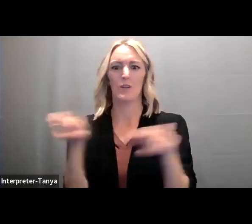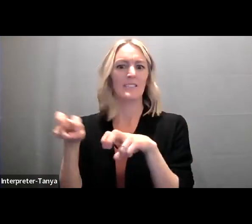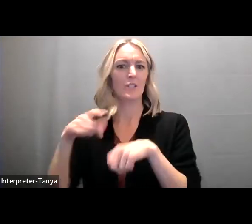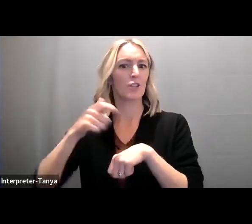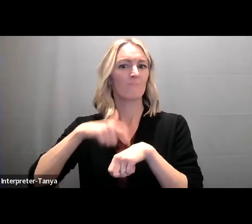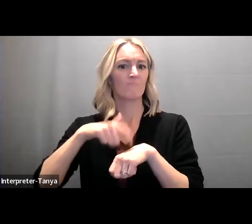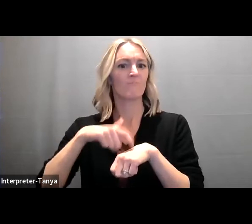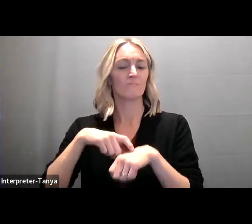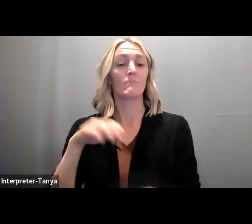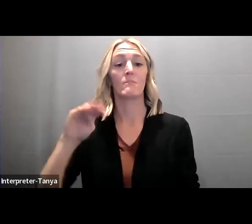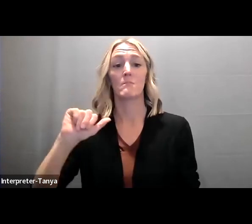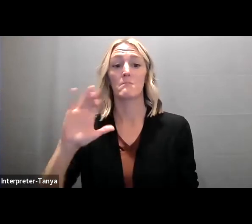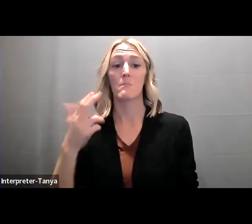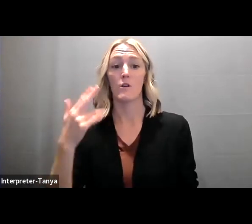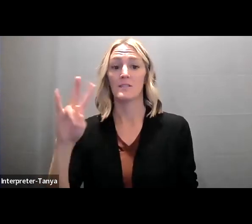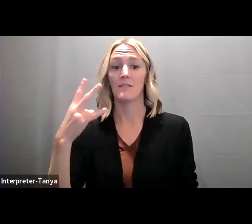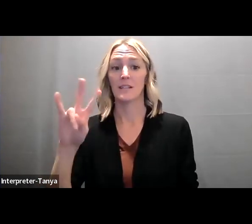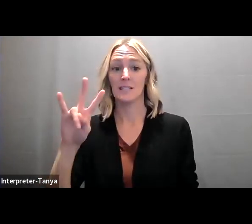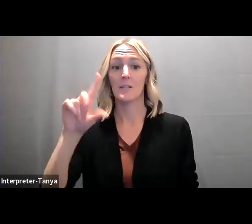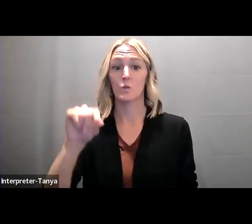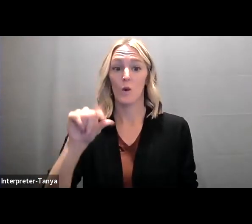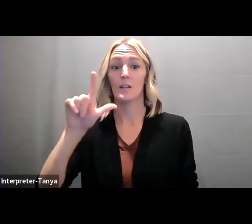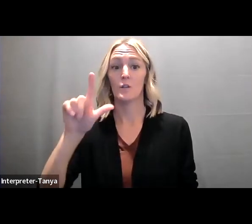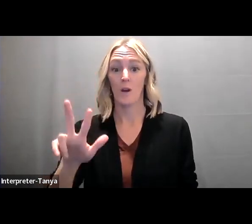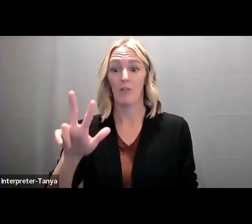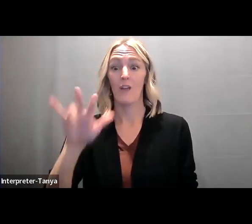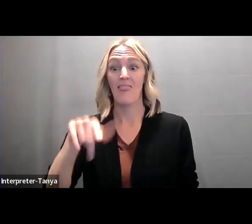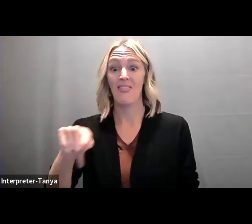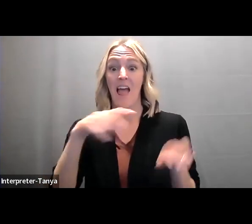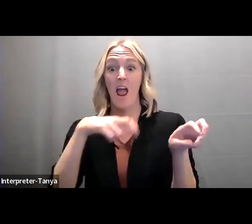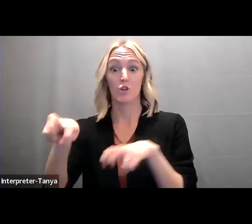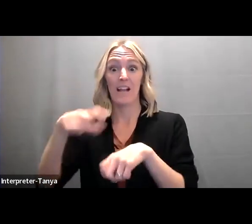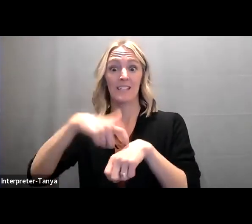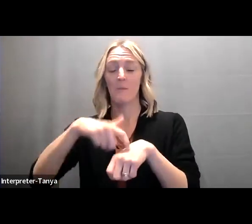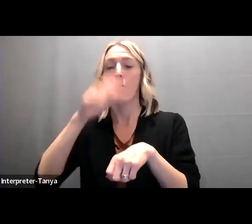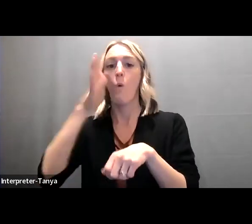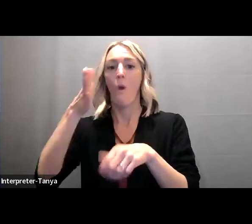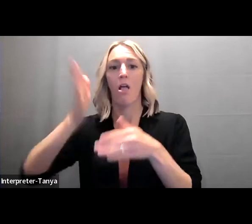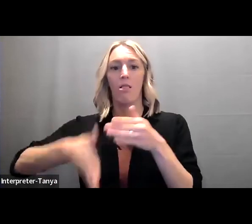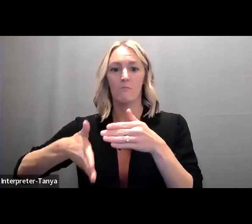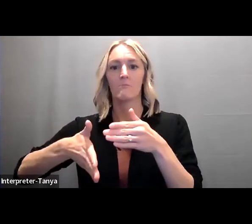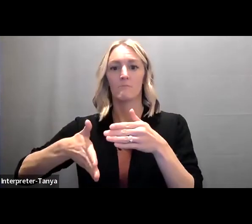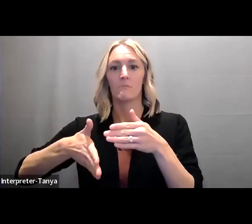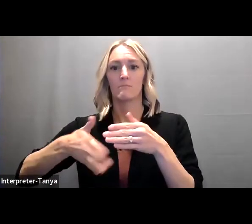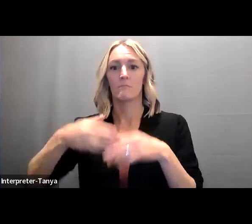In March 17th of 2023, that will be the end of the home and community based services transition